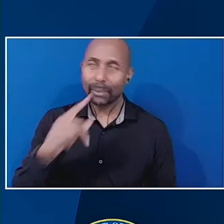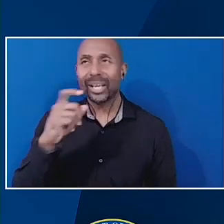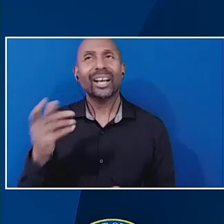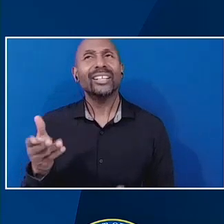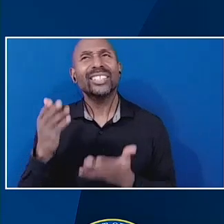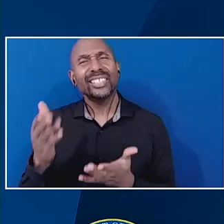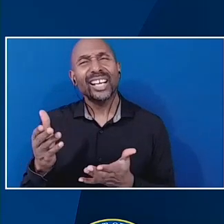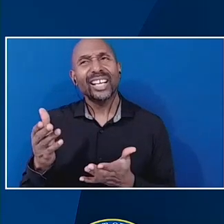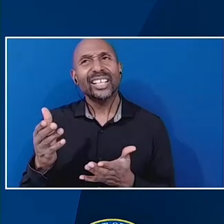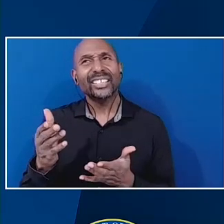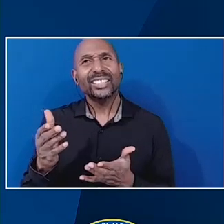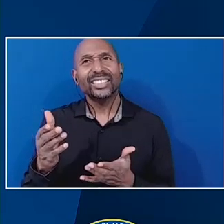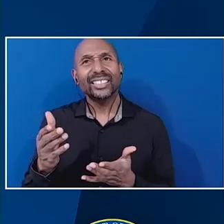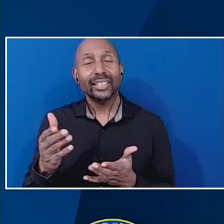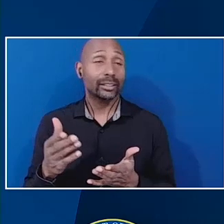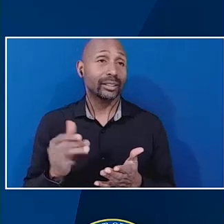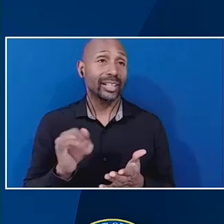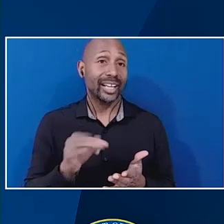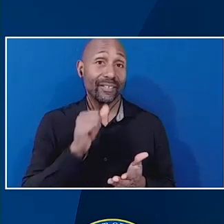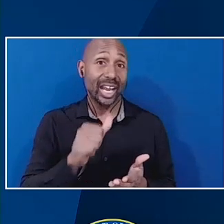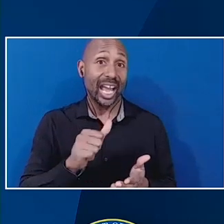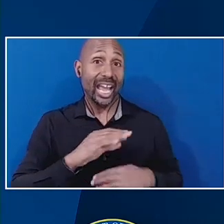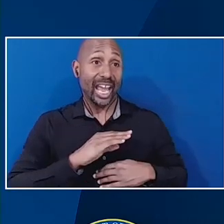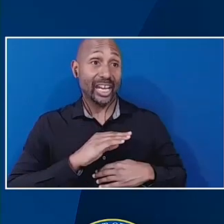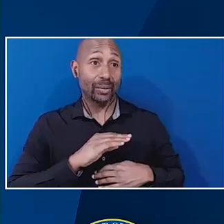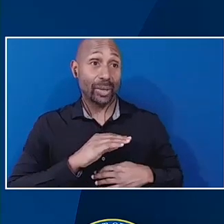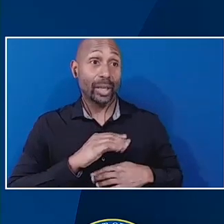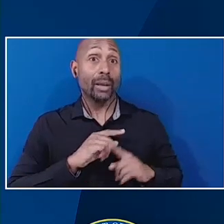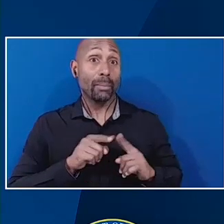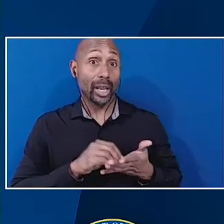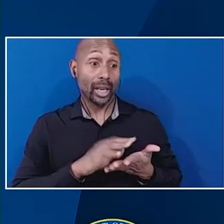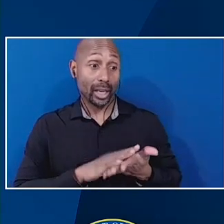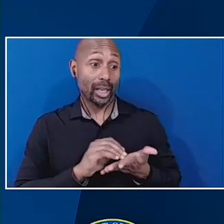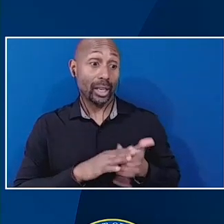would be acceptable. So you may want to retain that phraseology